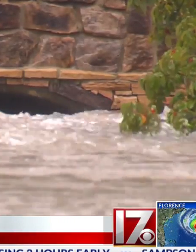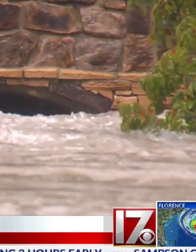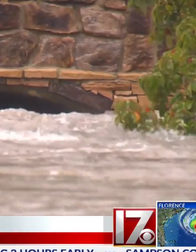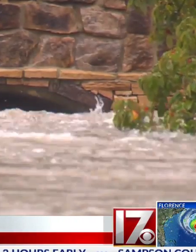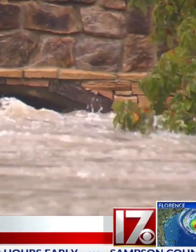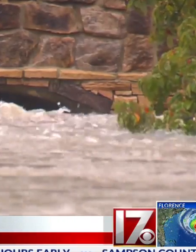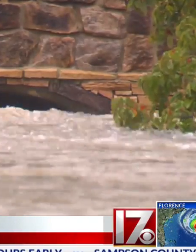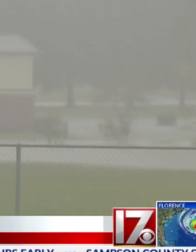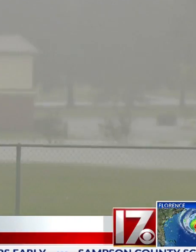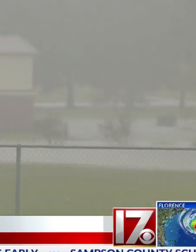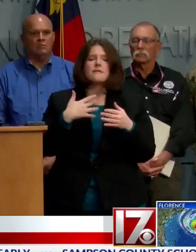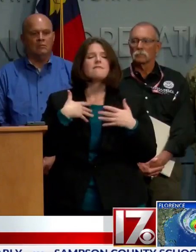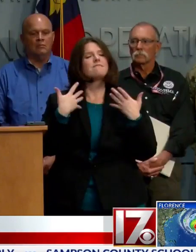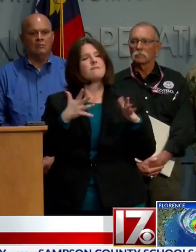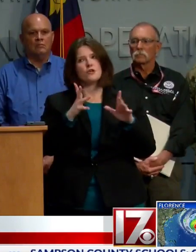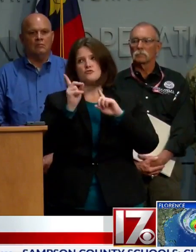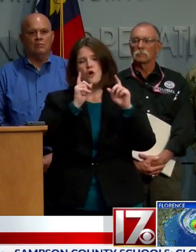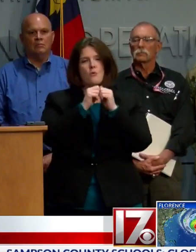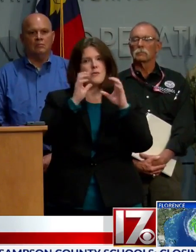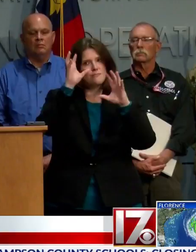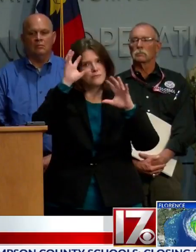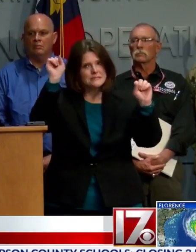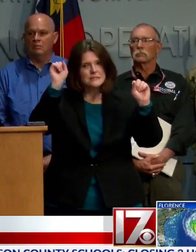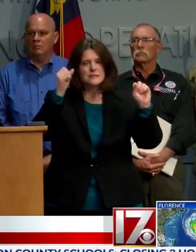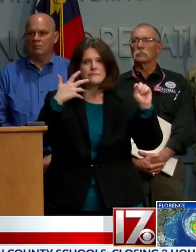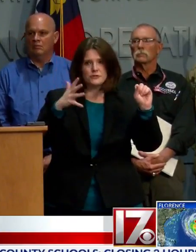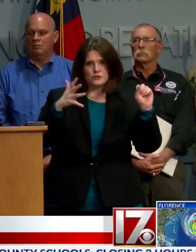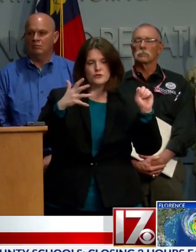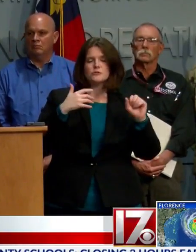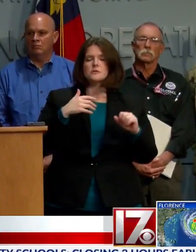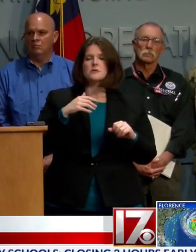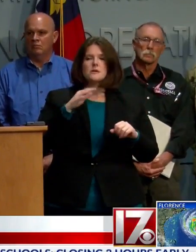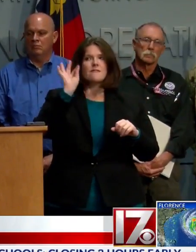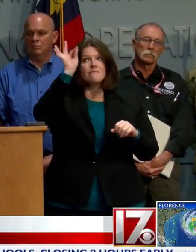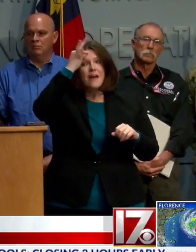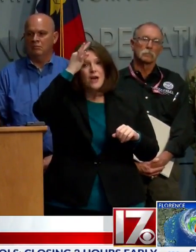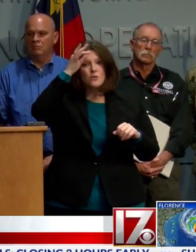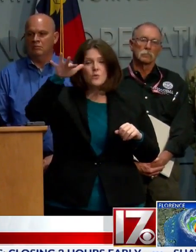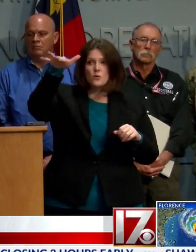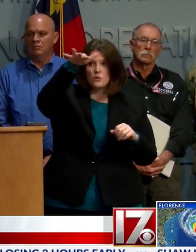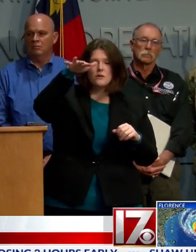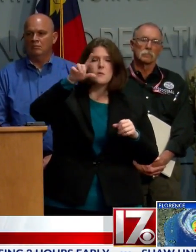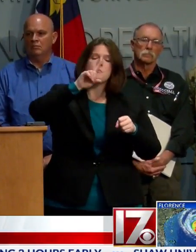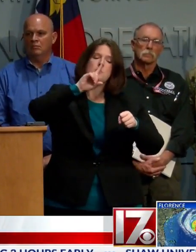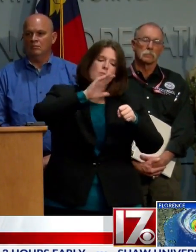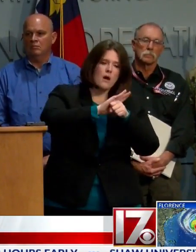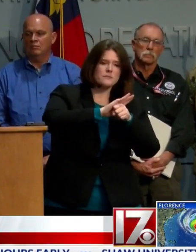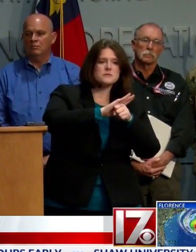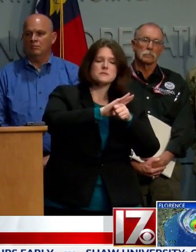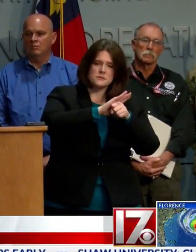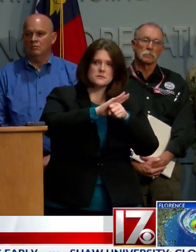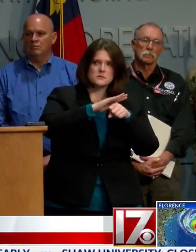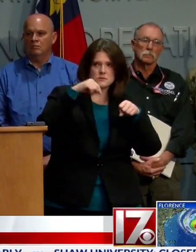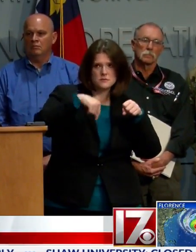STORM IT'S ALL HANDS ON DECK INCLUDING AN ADDITIONAL 2800 NATIONAL GUARDSMEN.